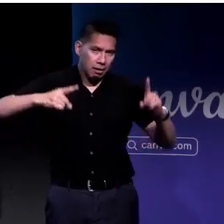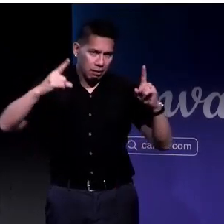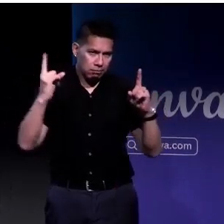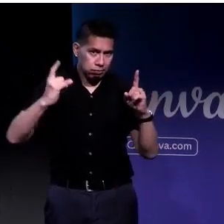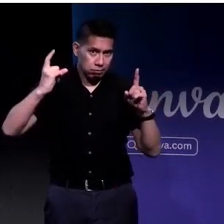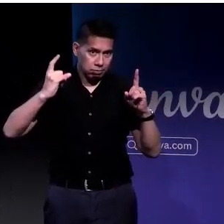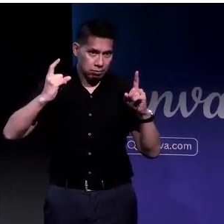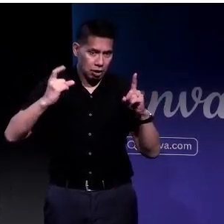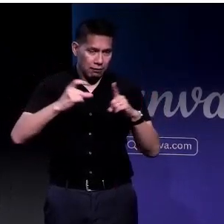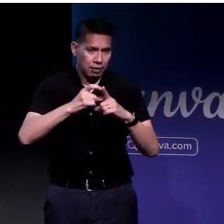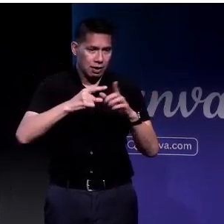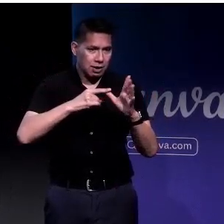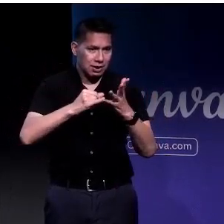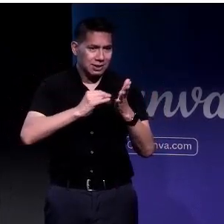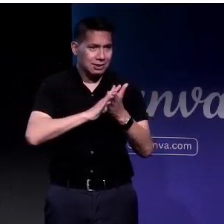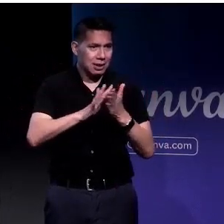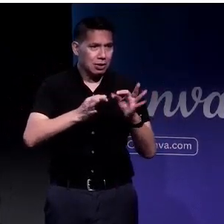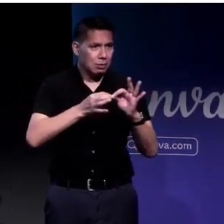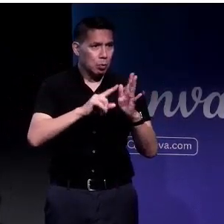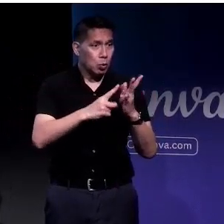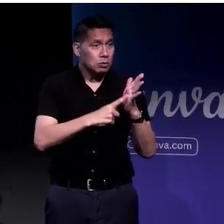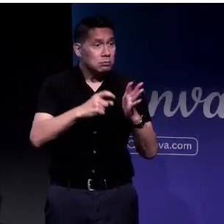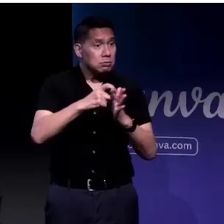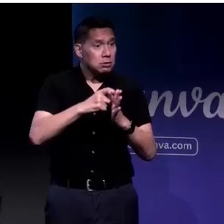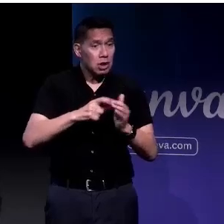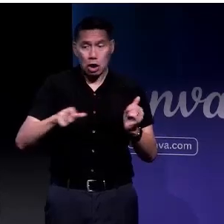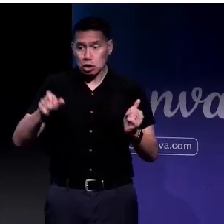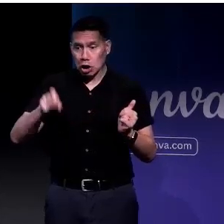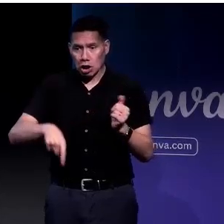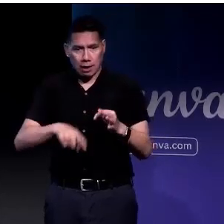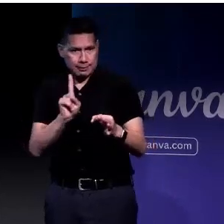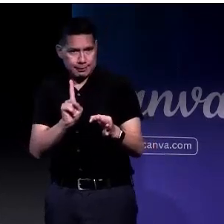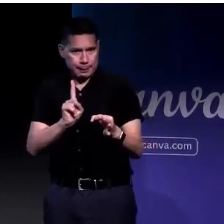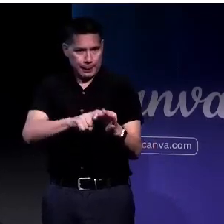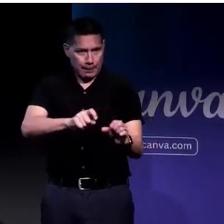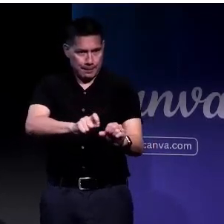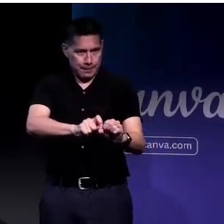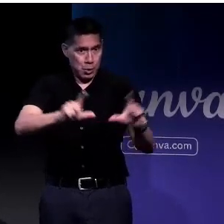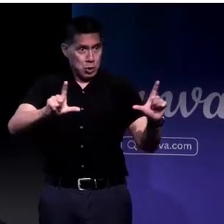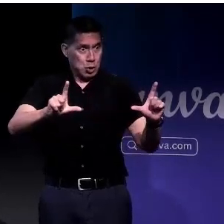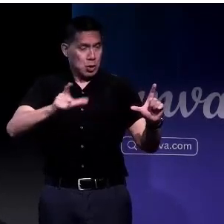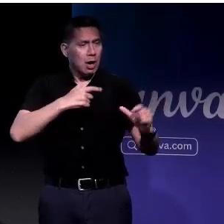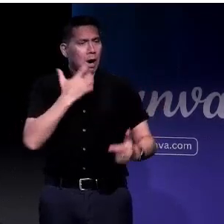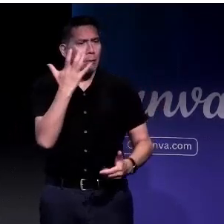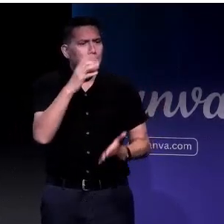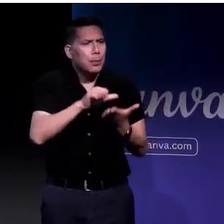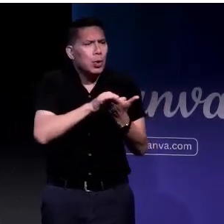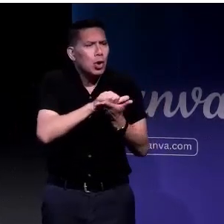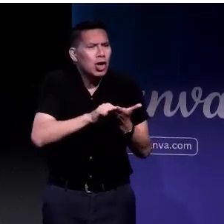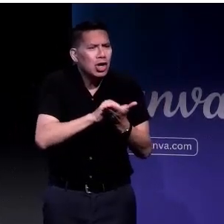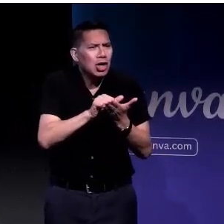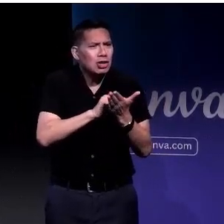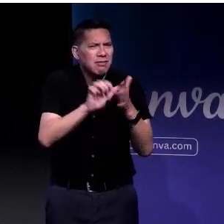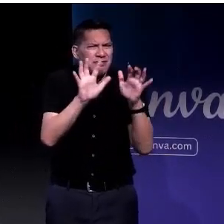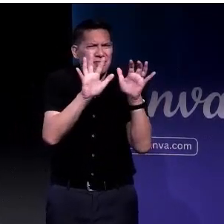dashboard that our clients will see when they log into ConnectWell. So I apologize, the resolution isn't the best that is on me.